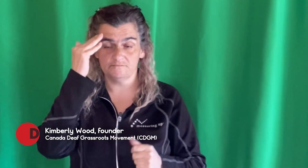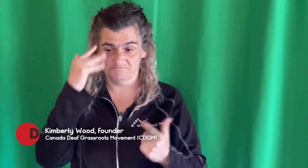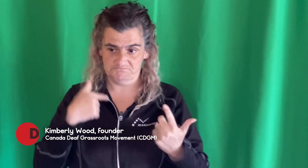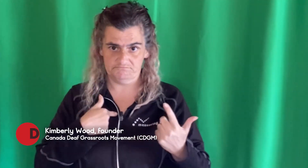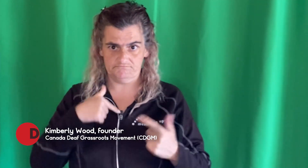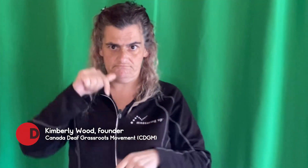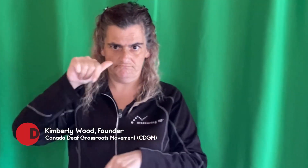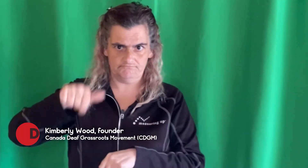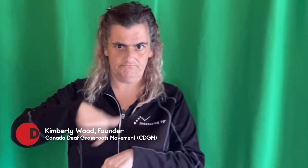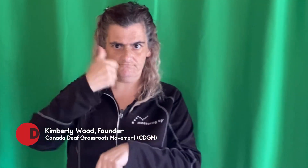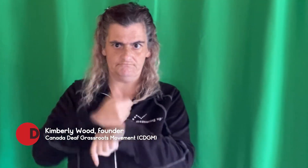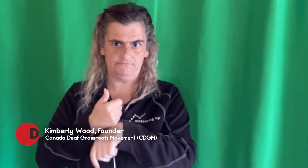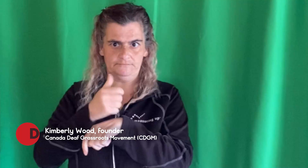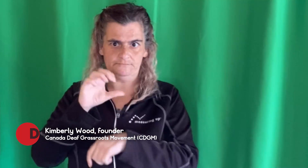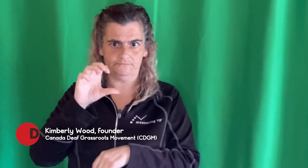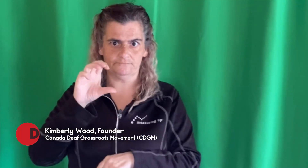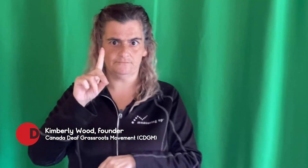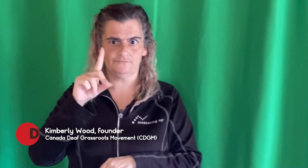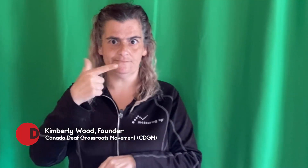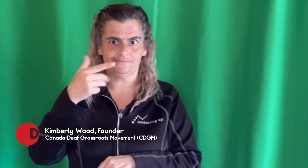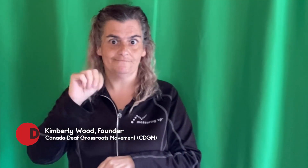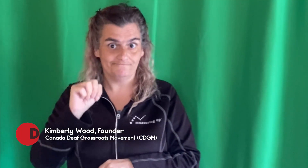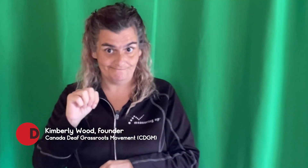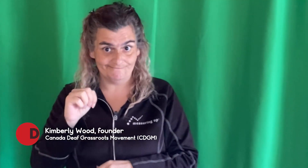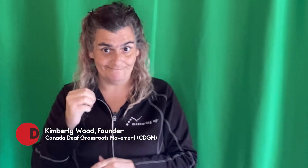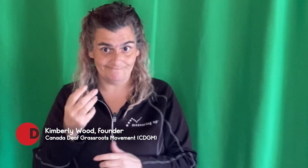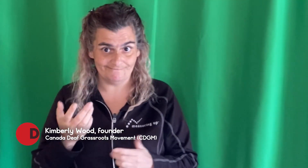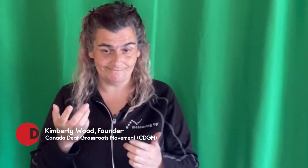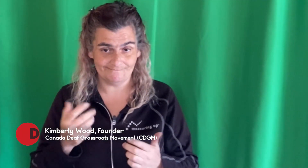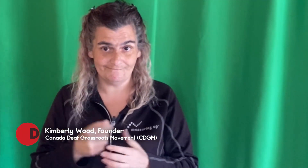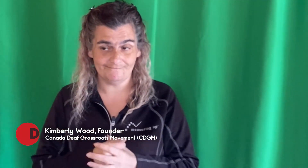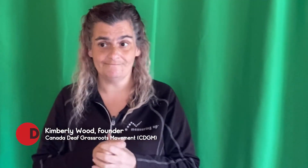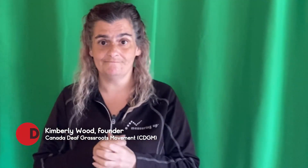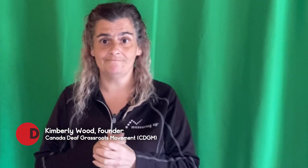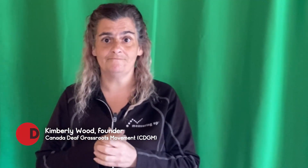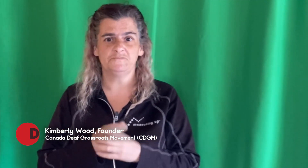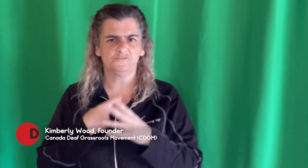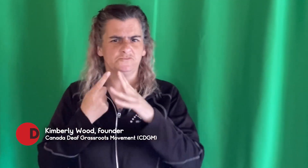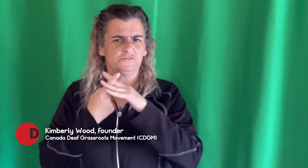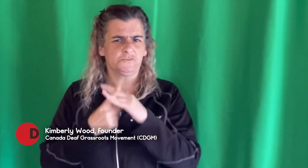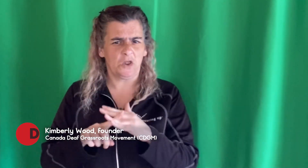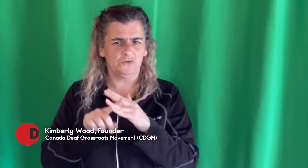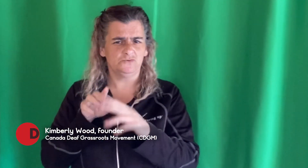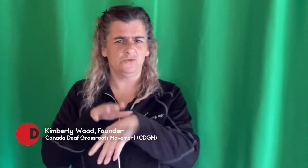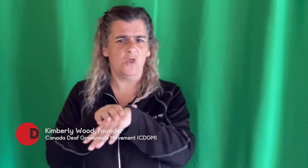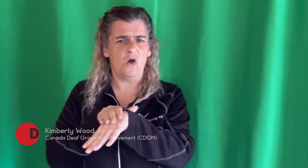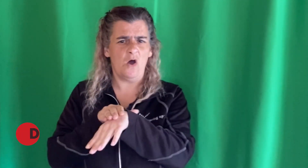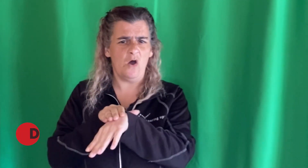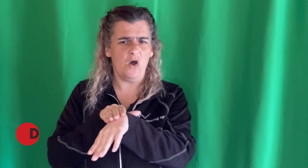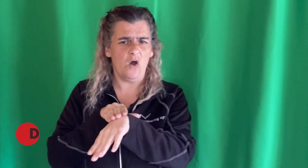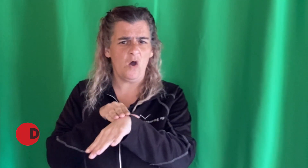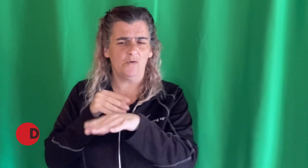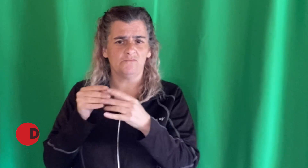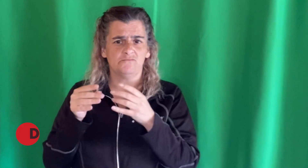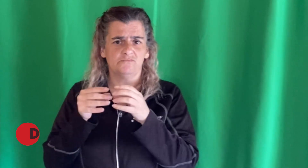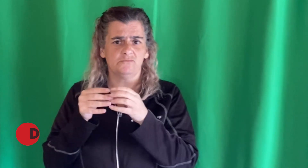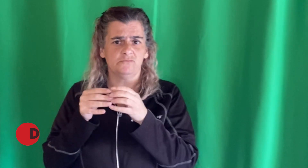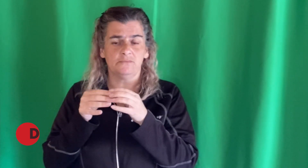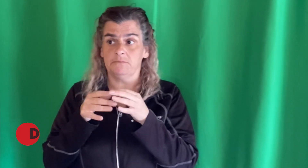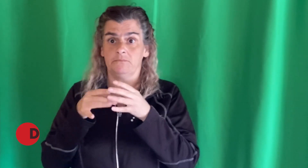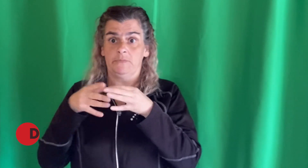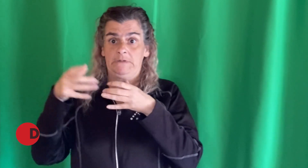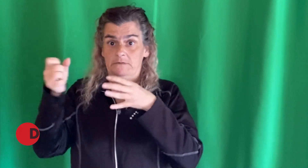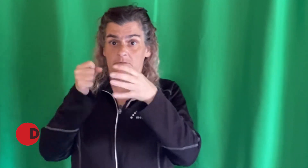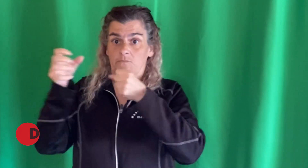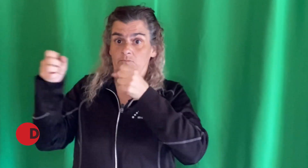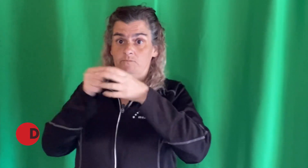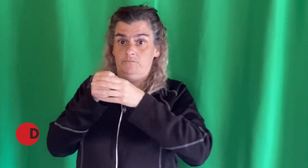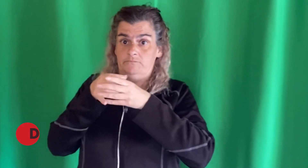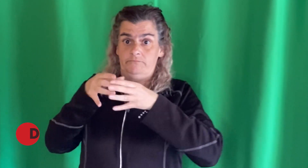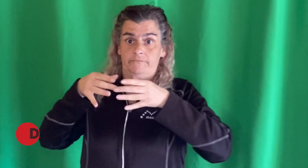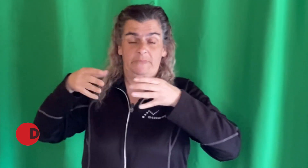As founder of CDGM, we started slowly and grew as we recruited